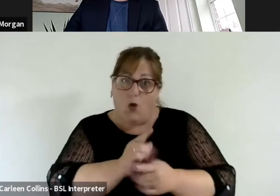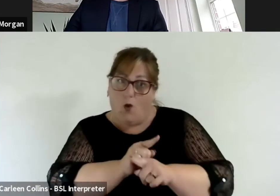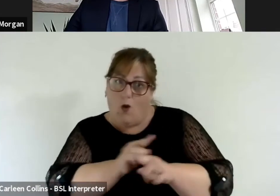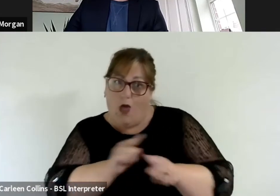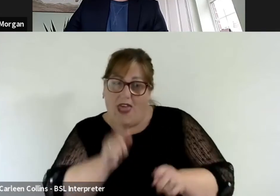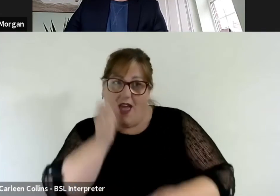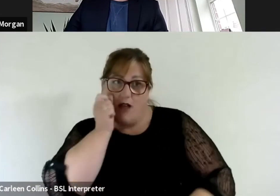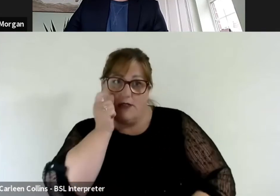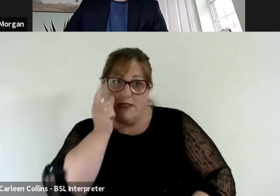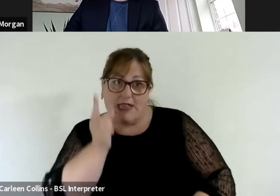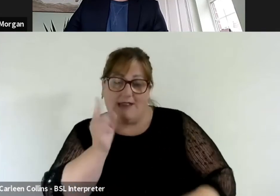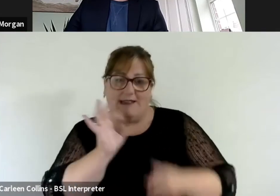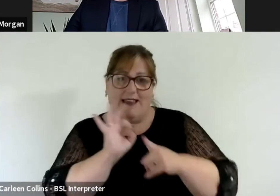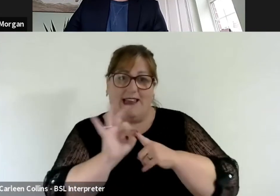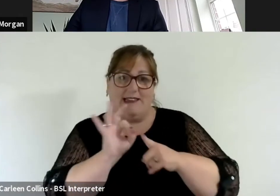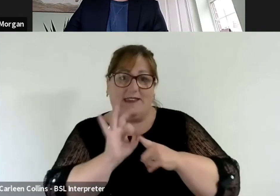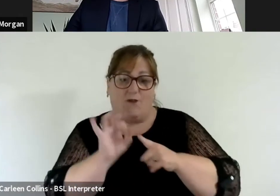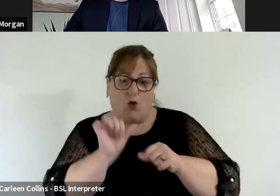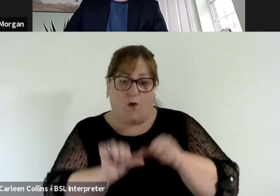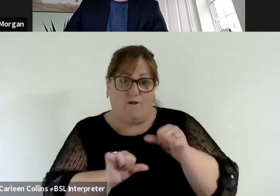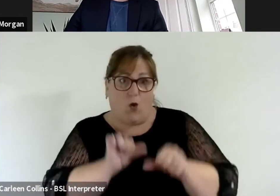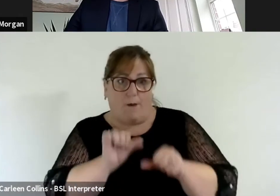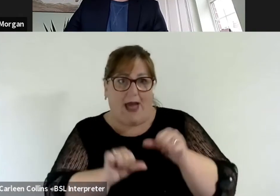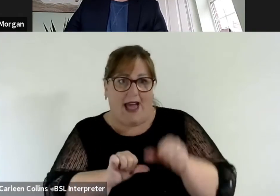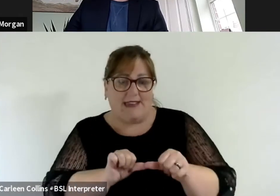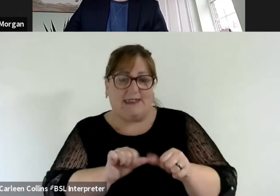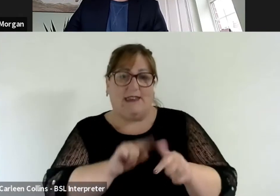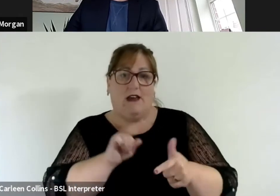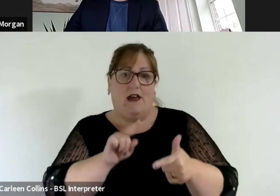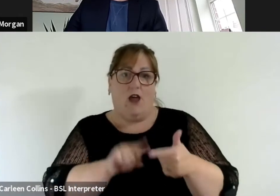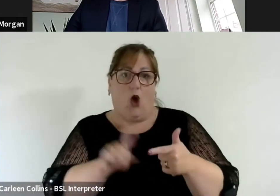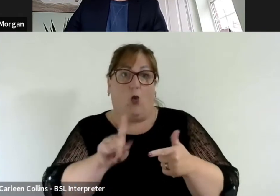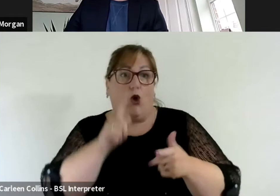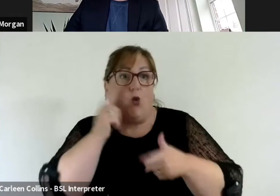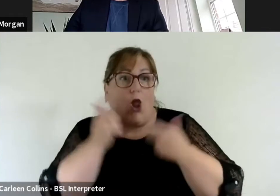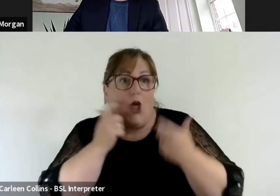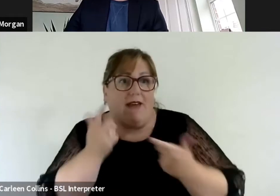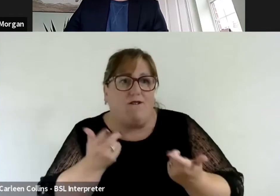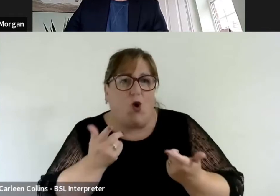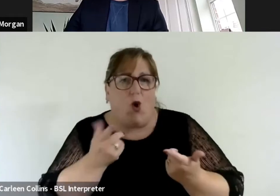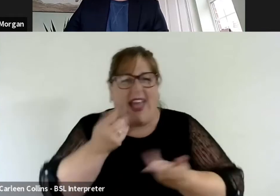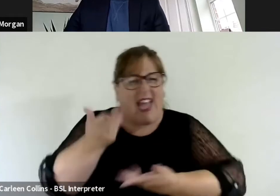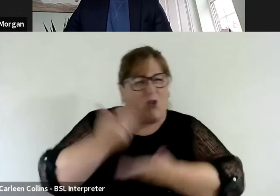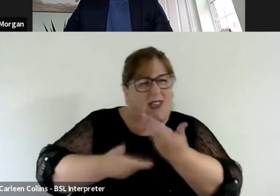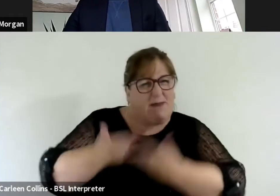It's been sent to them for a specific reason.